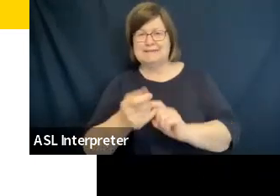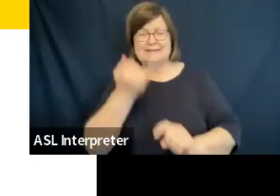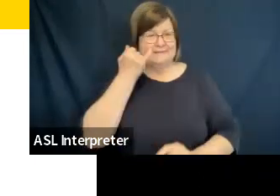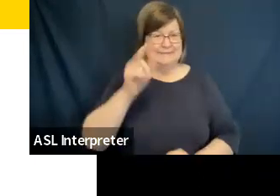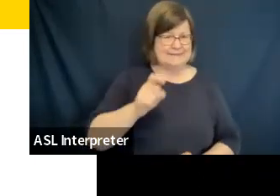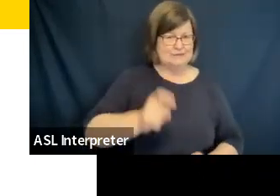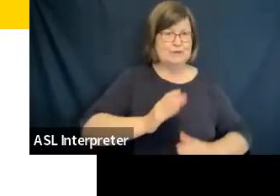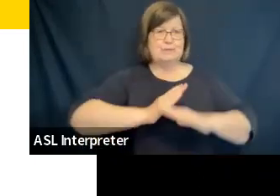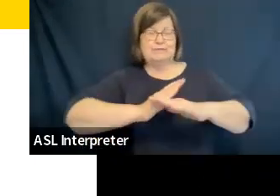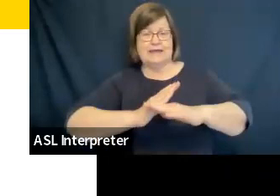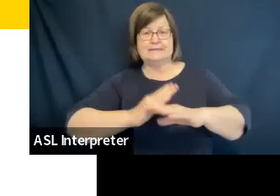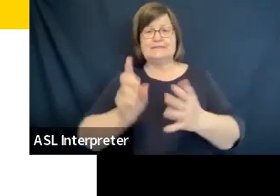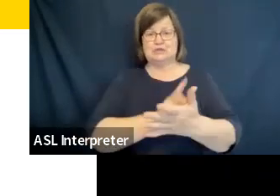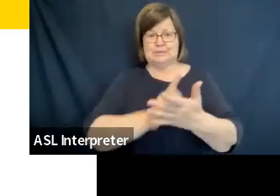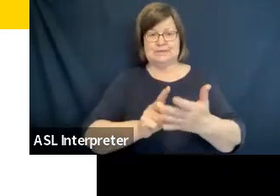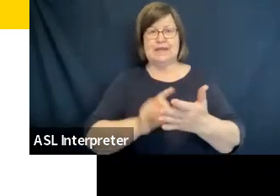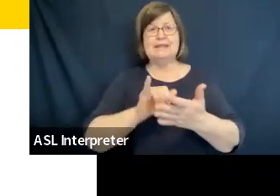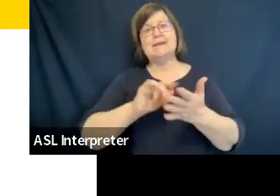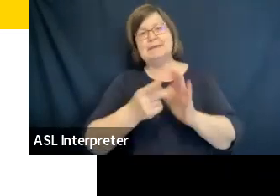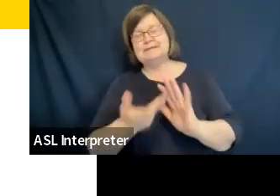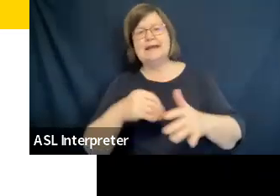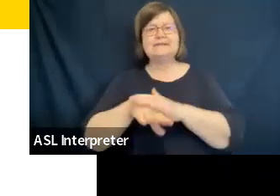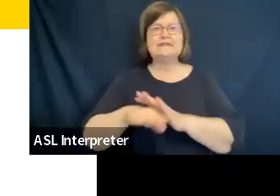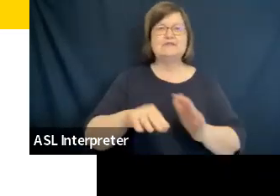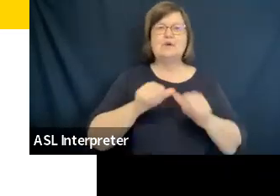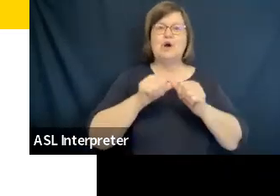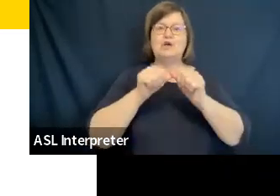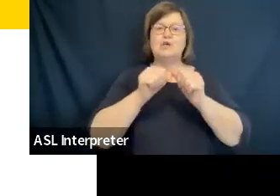prevent discrimination, which can mean access to an ongoing conversation that